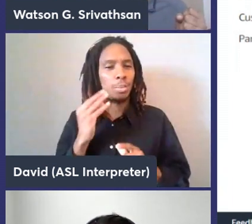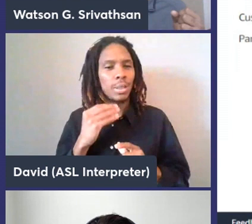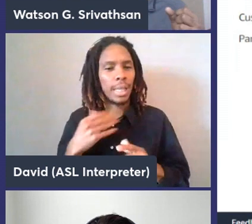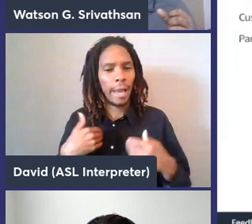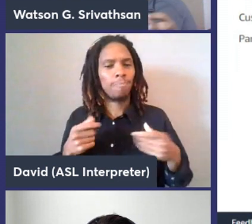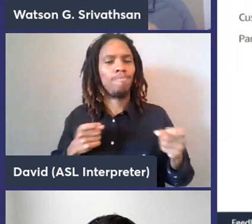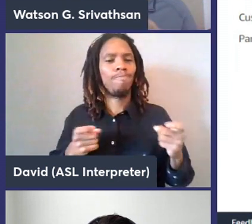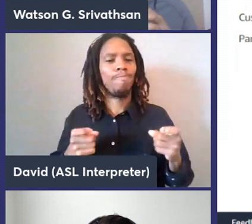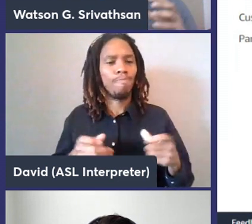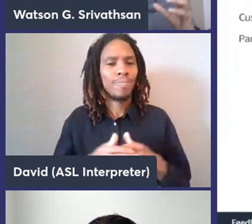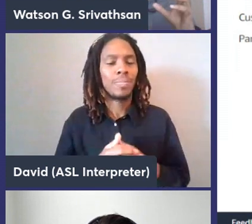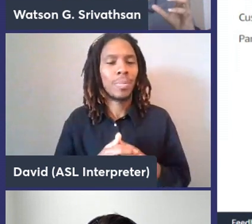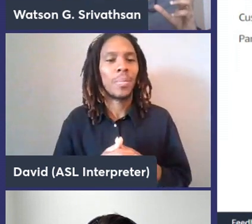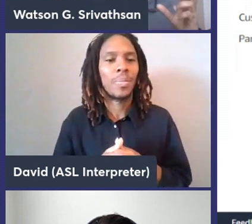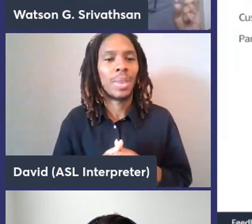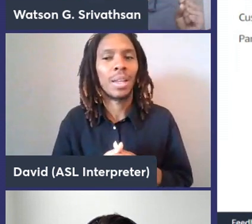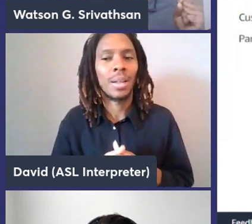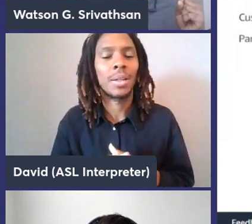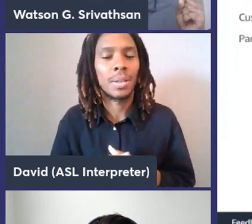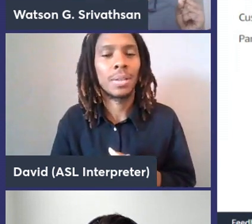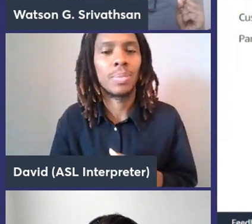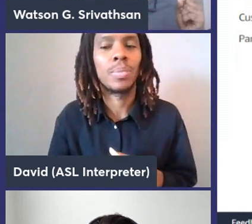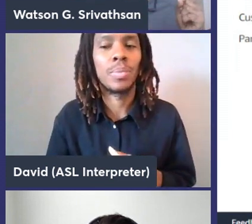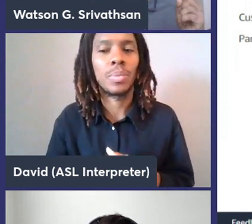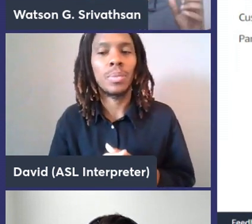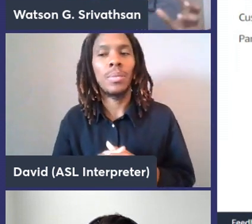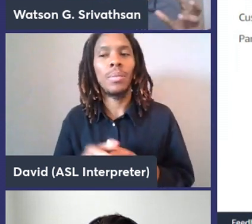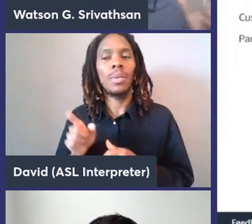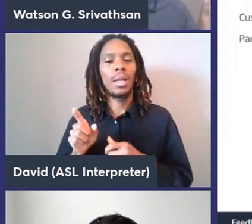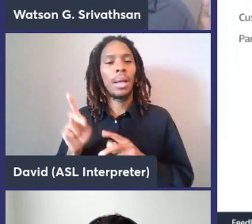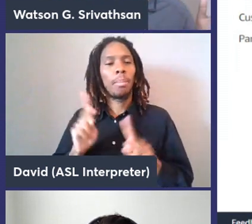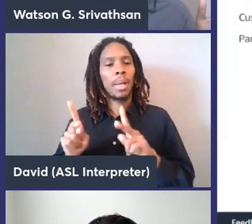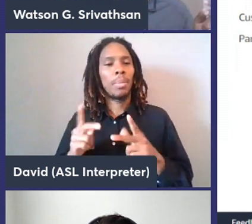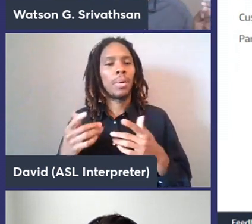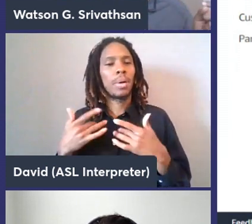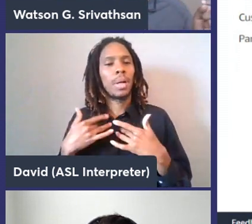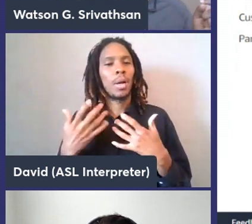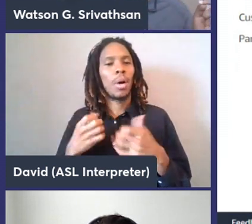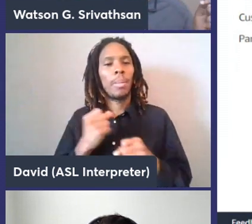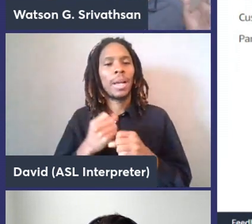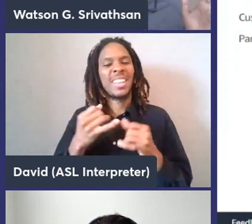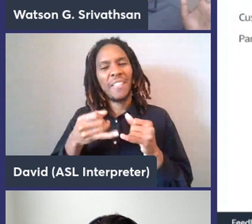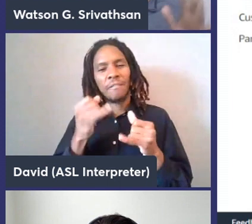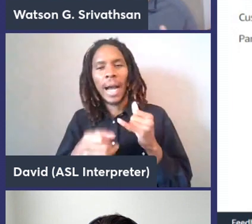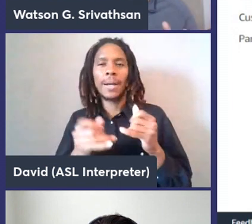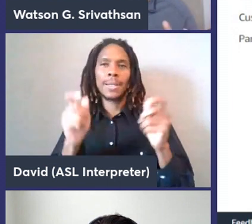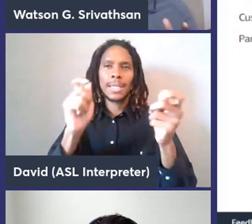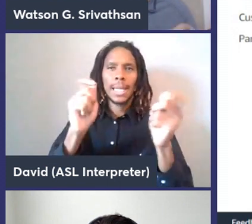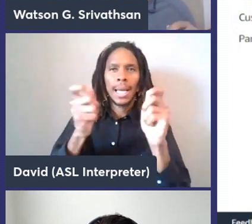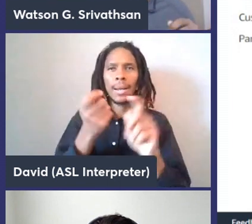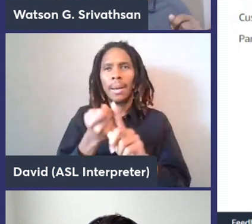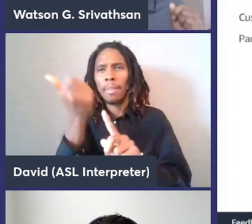They wanna be able to make final edits in the translated material,